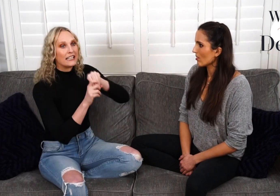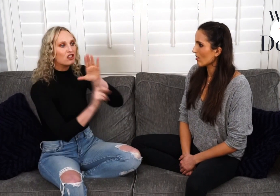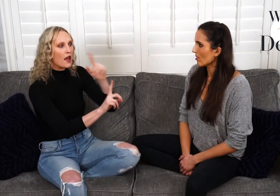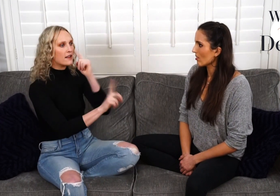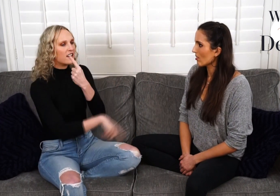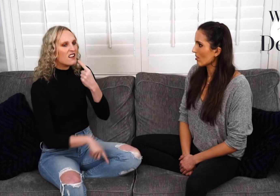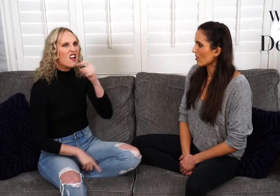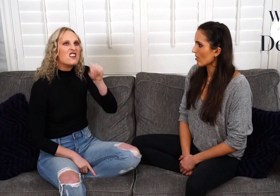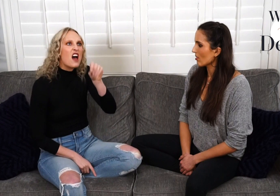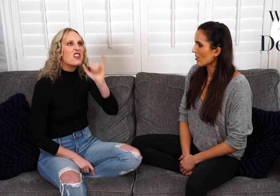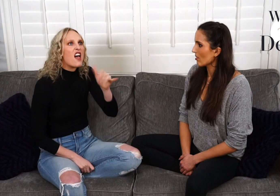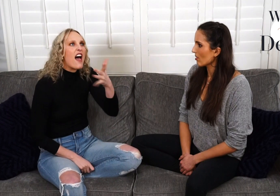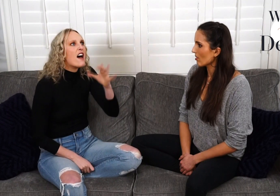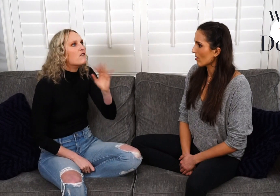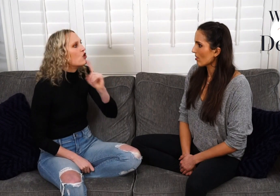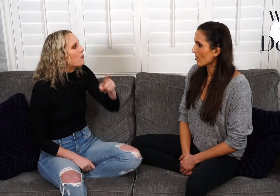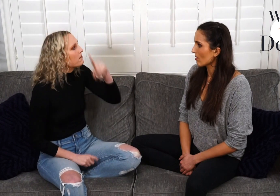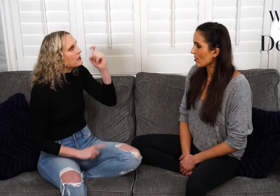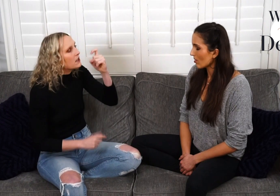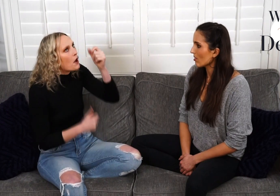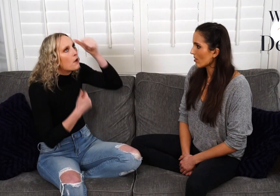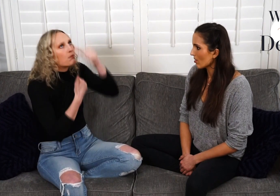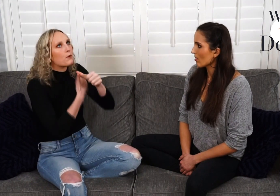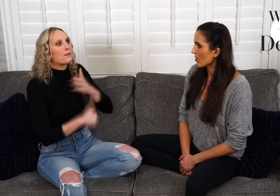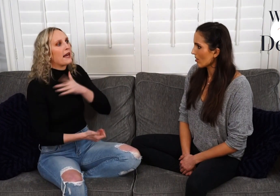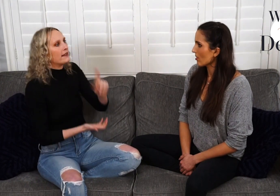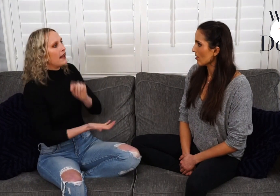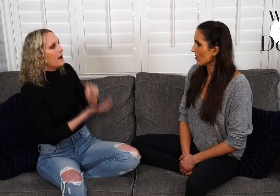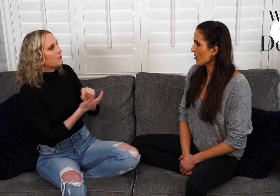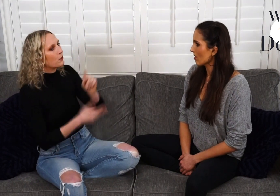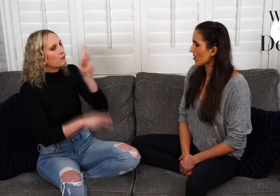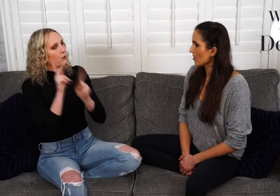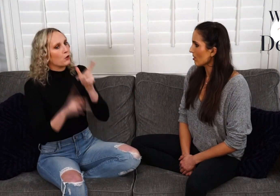but in his eyes he was like, well that's kind of true because I remember in my time people